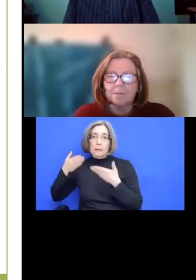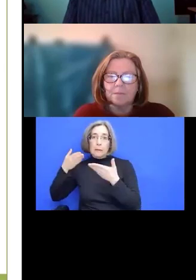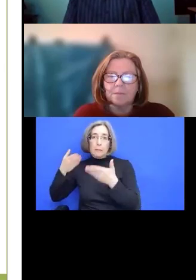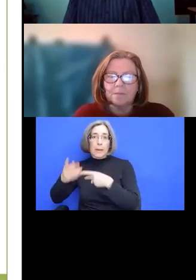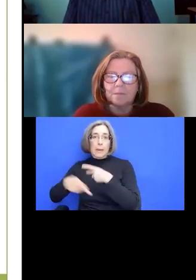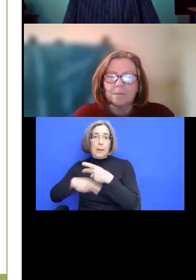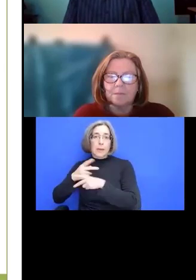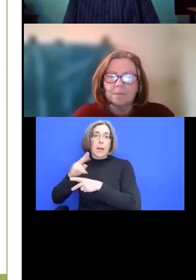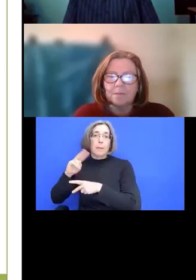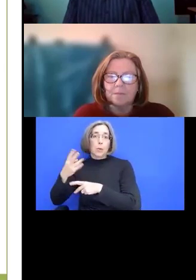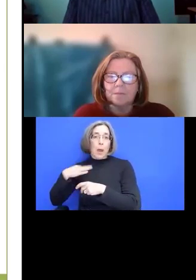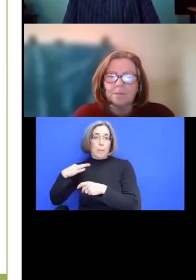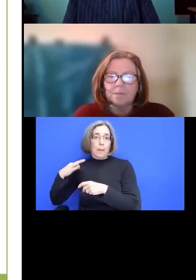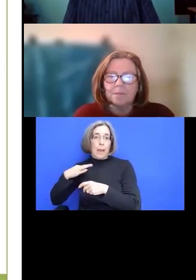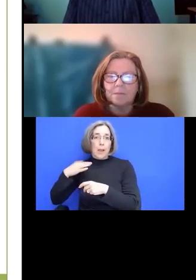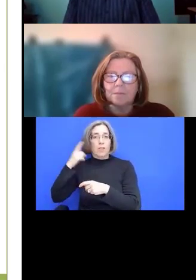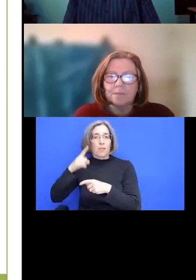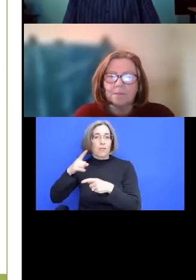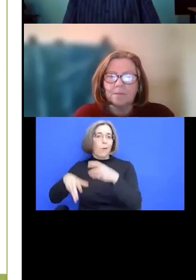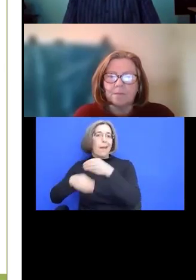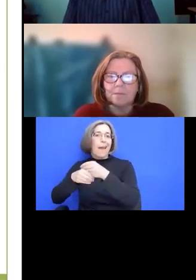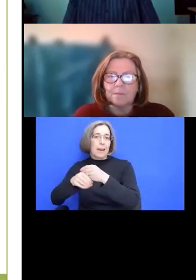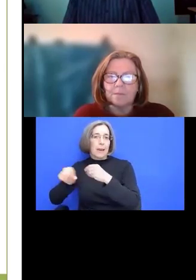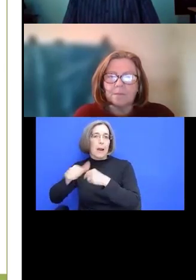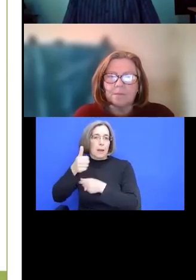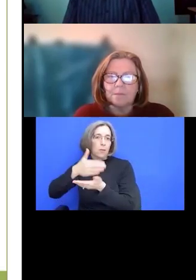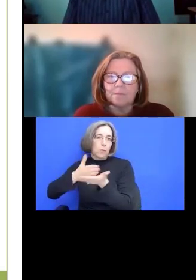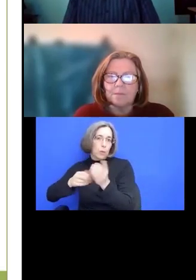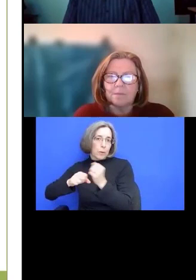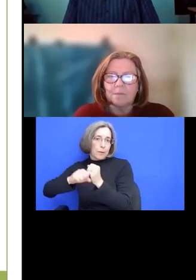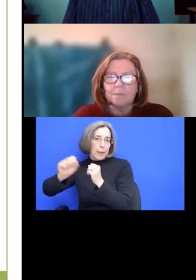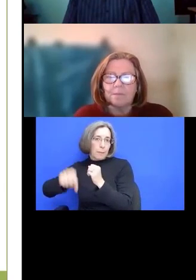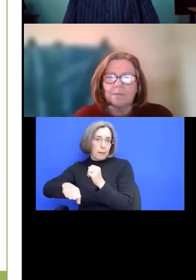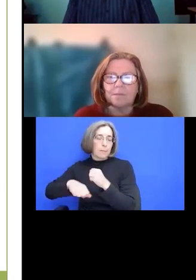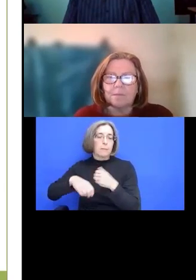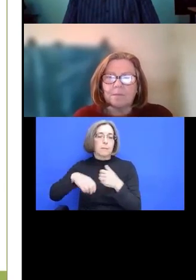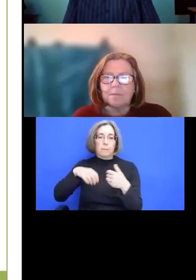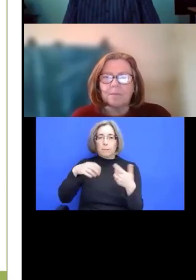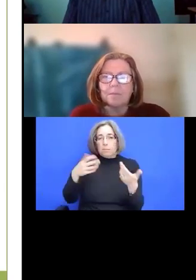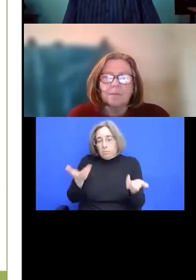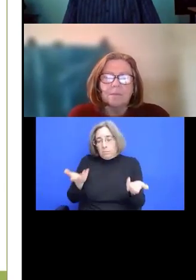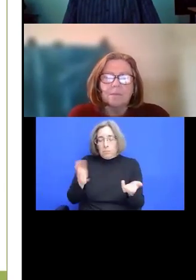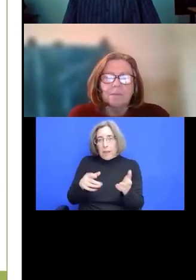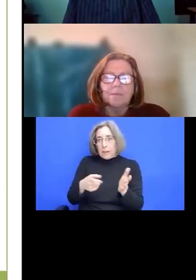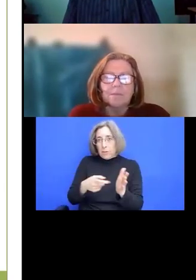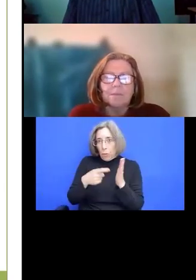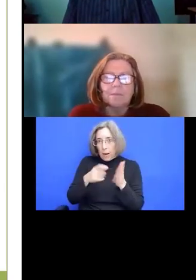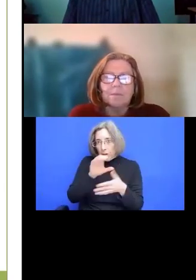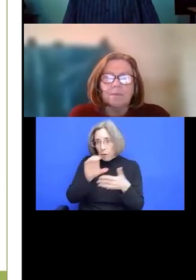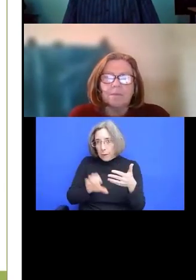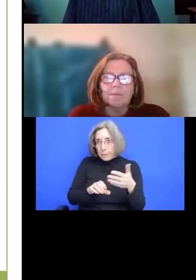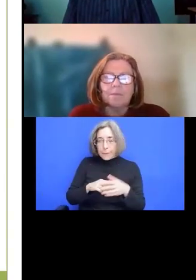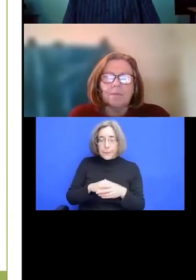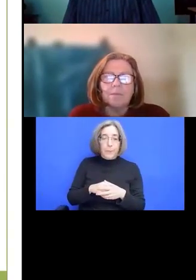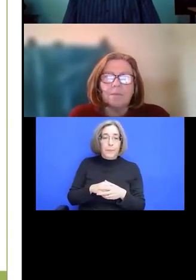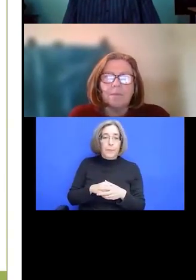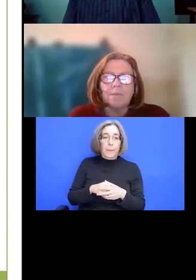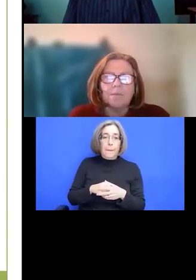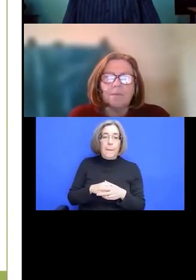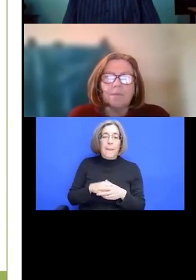and get another segment. So those are the criteria. Remember we talked, at the beginning,